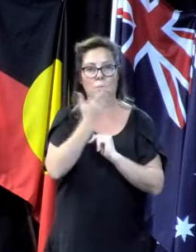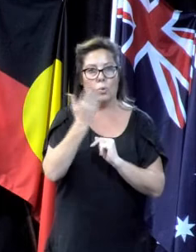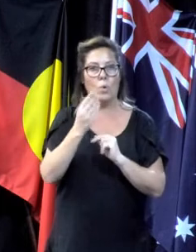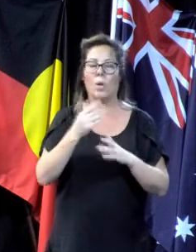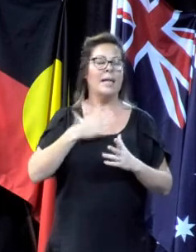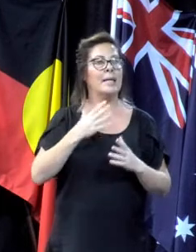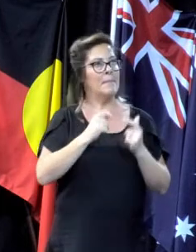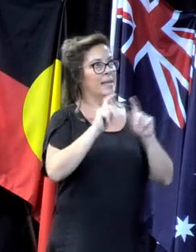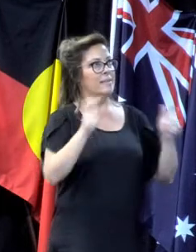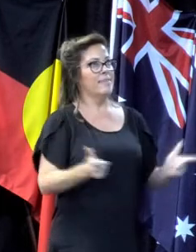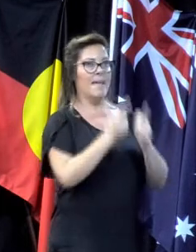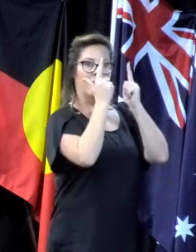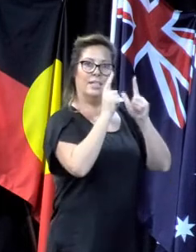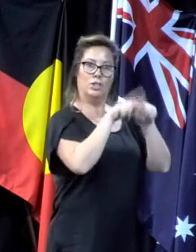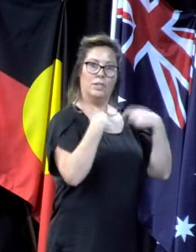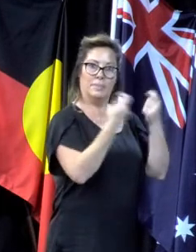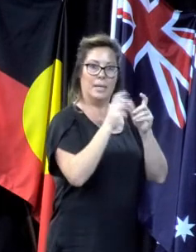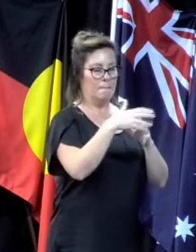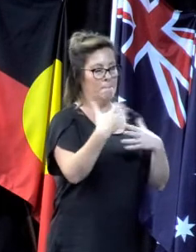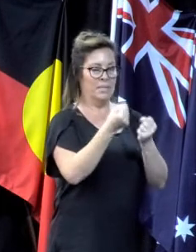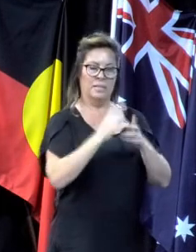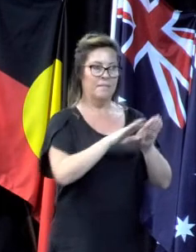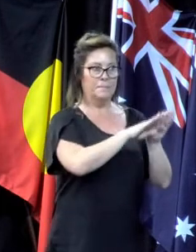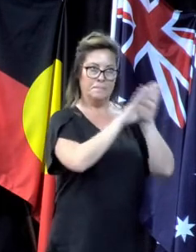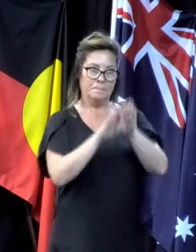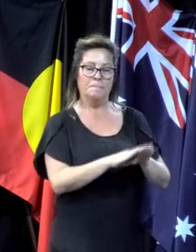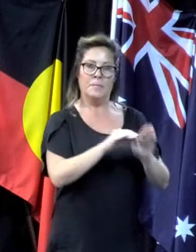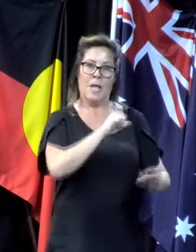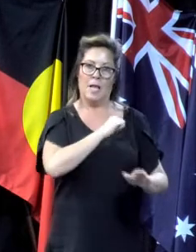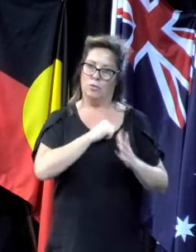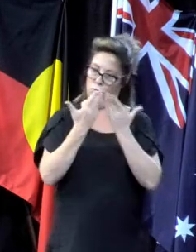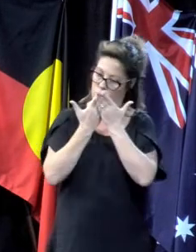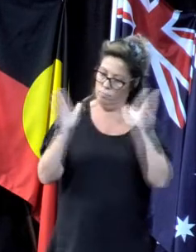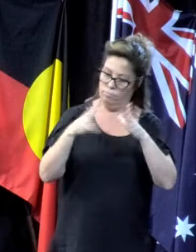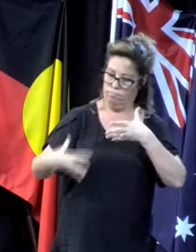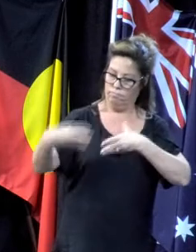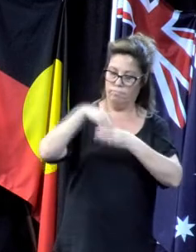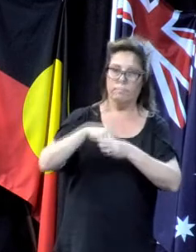This requires HR and industrial review to rewrite the HOSES role description